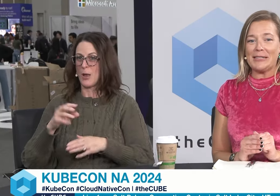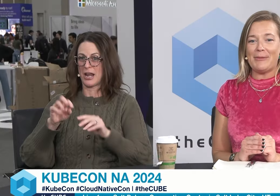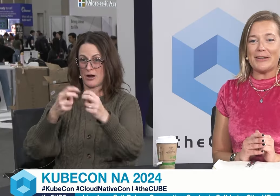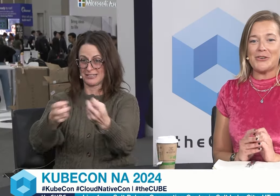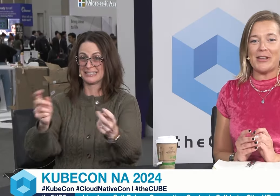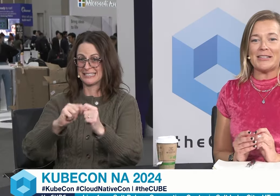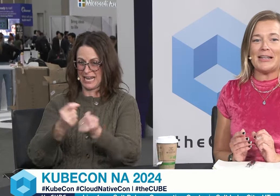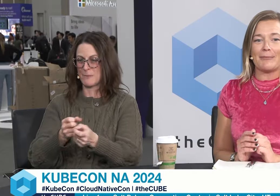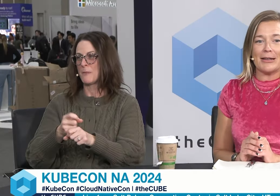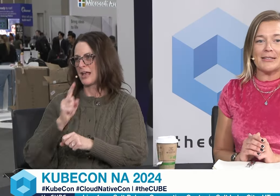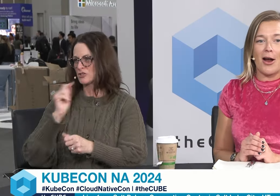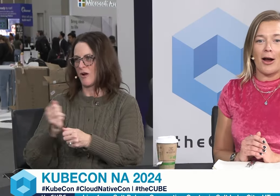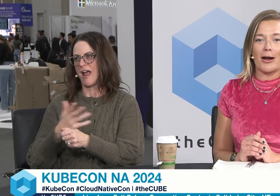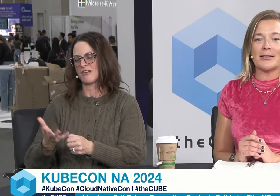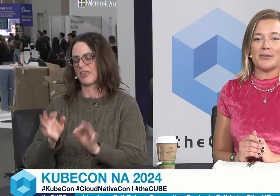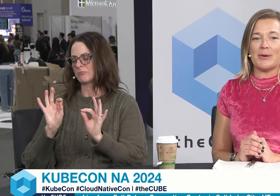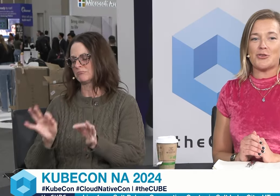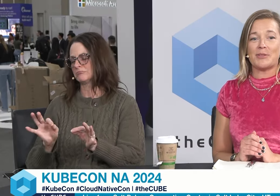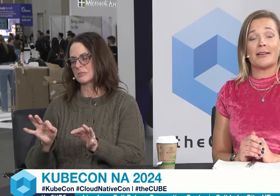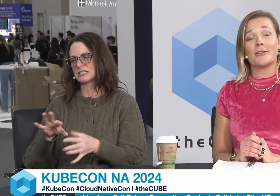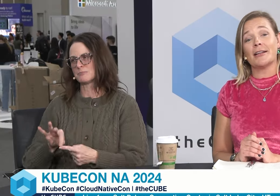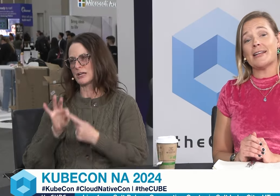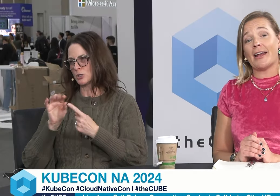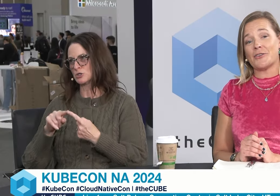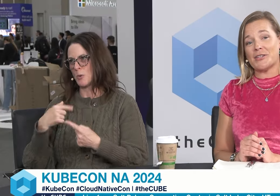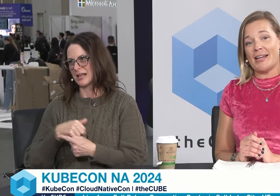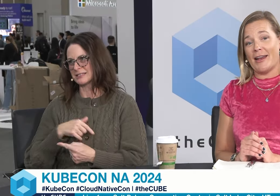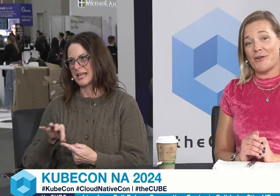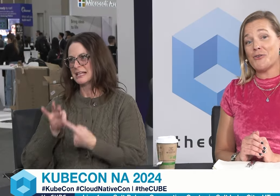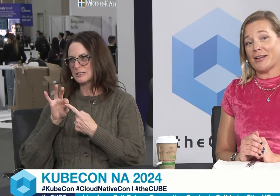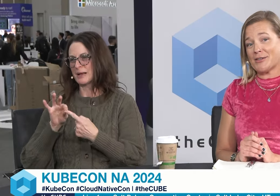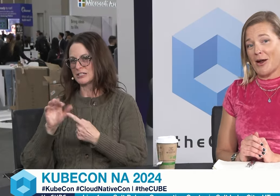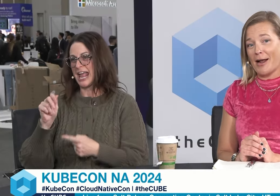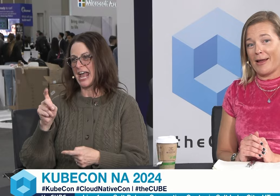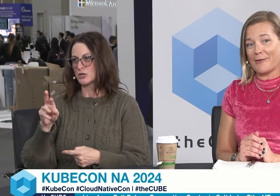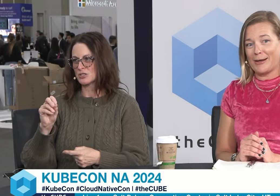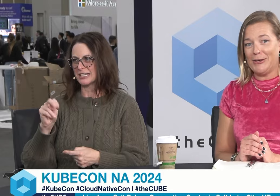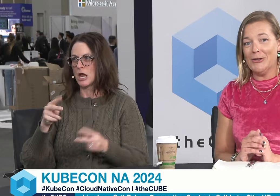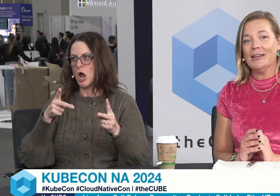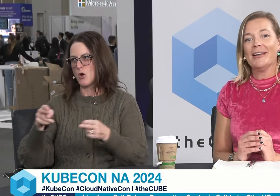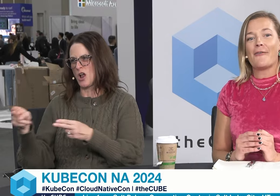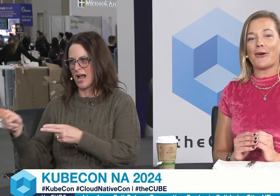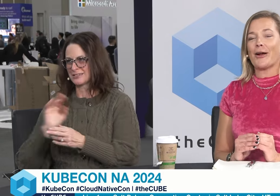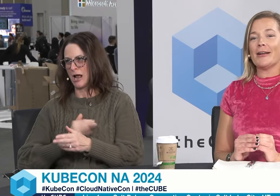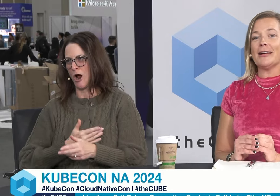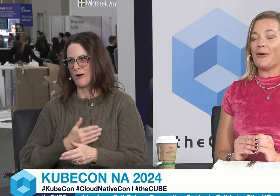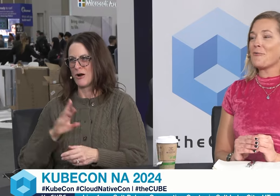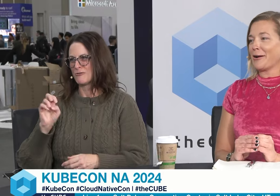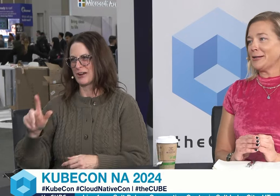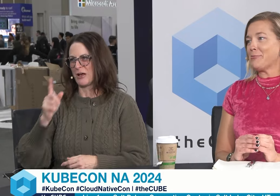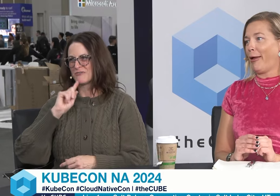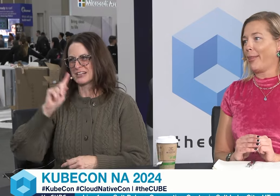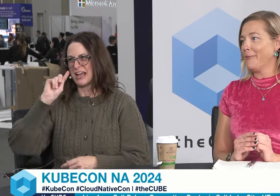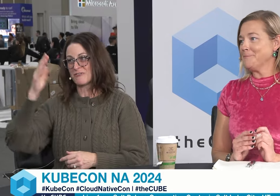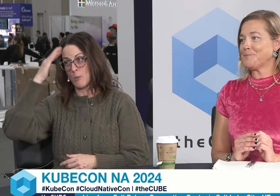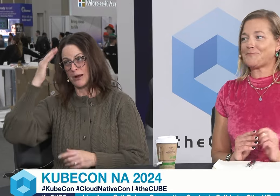that always makes sure these segments are so special, particularly to Anderson who cuts our highlight reel for Deaf Awareness Month.